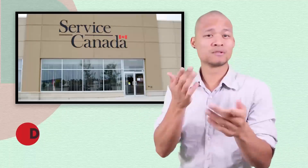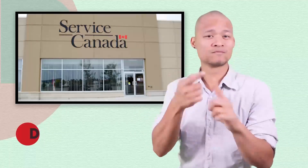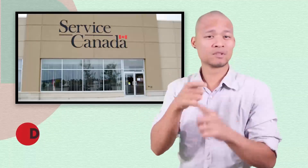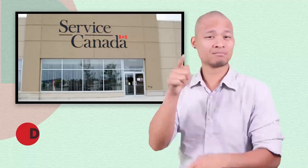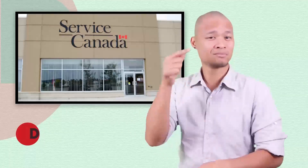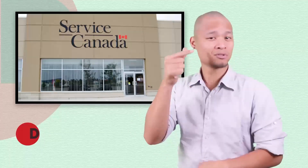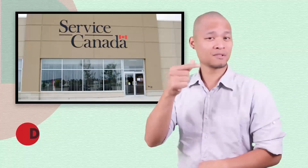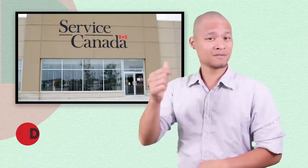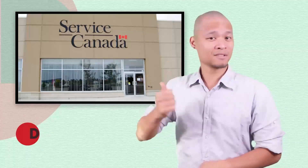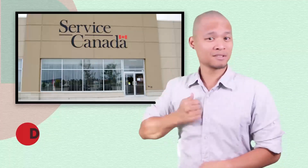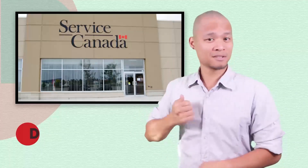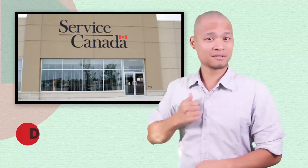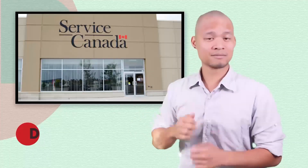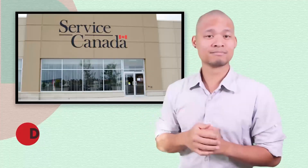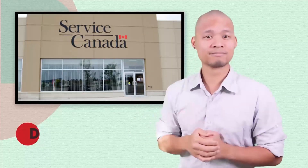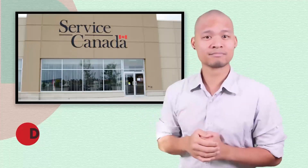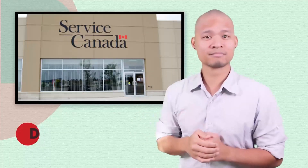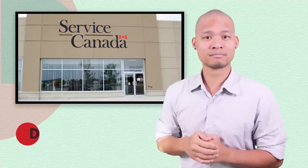offered by the Government of Canada.